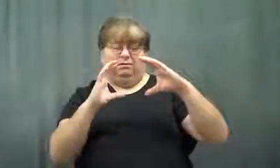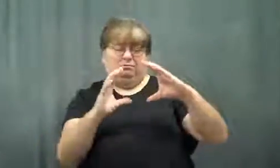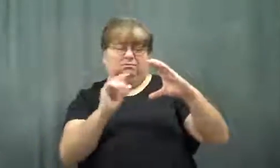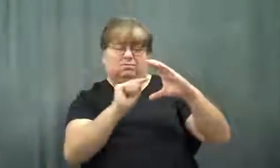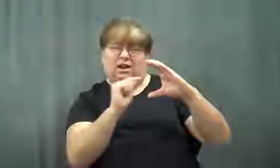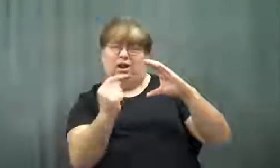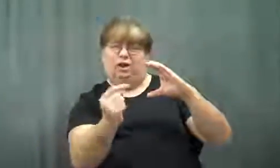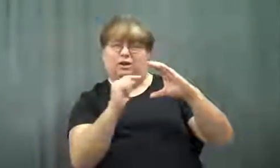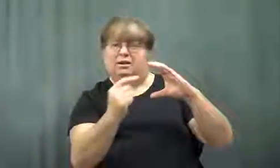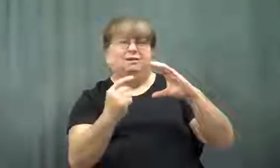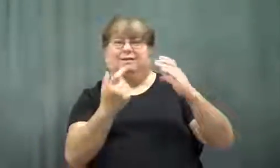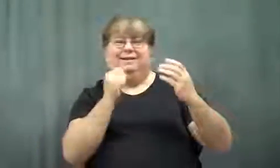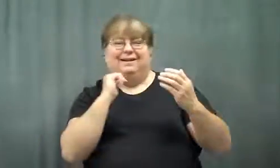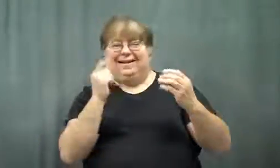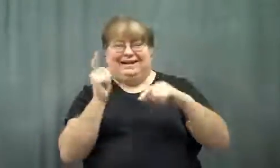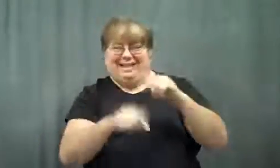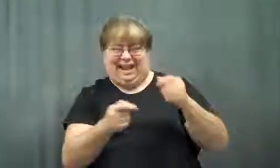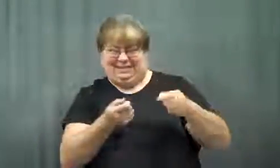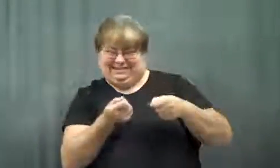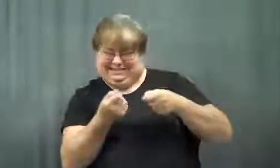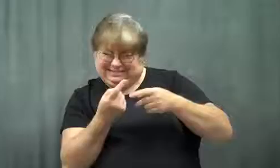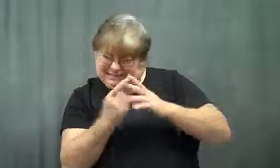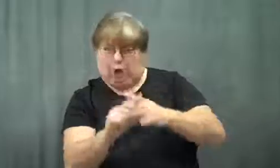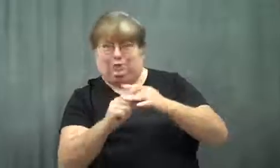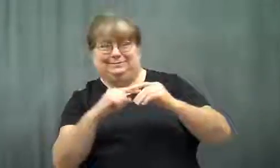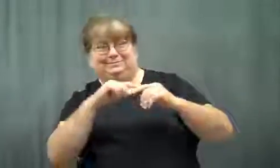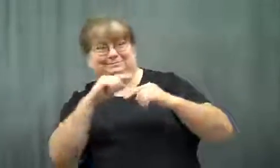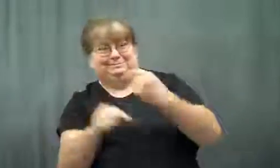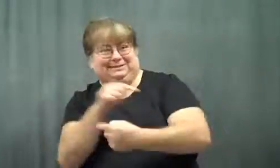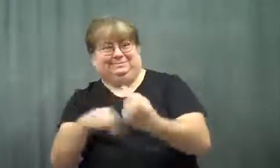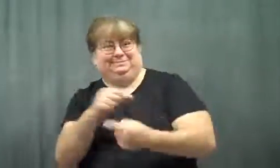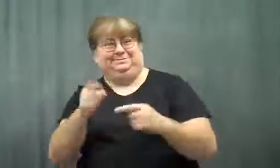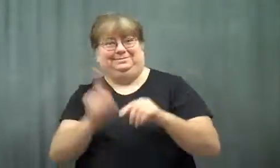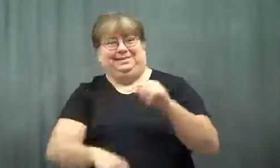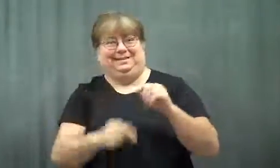If it is too close to the equator, there is no pull to create the spinning.